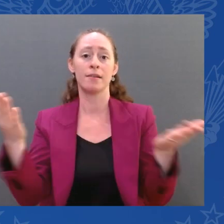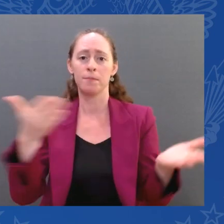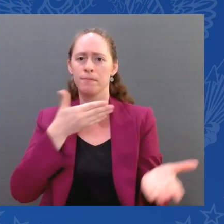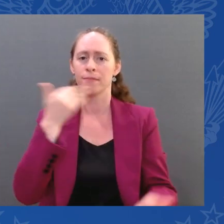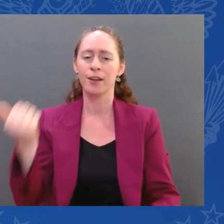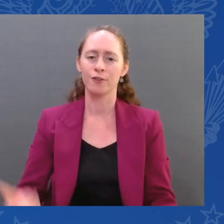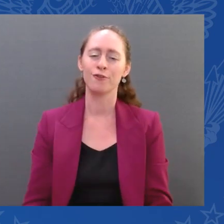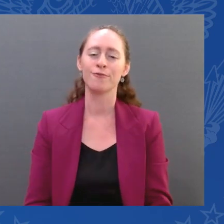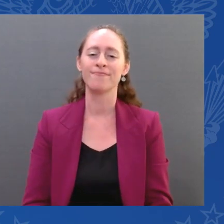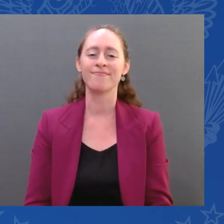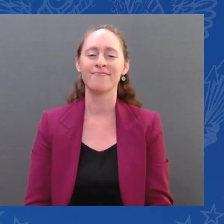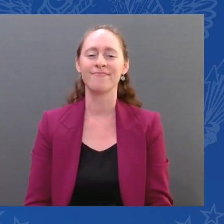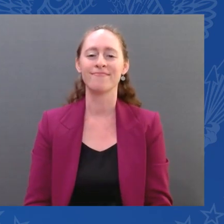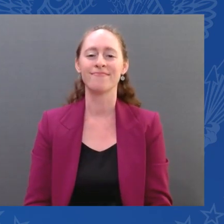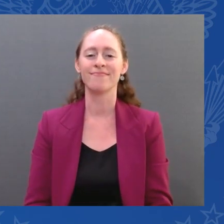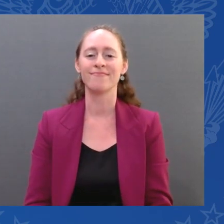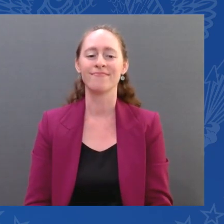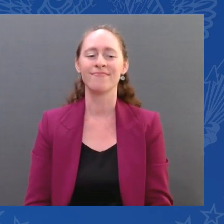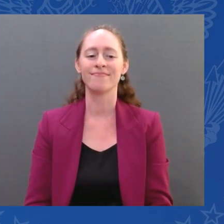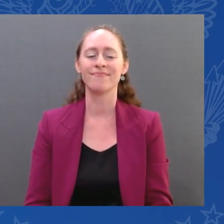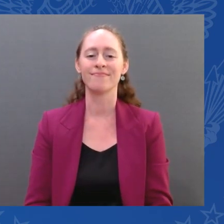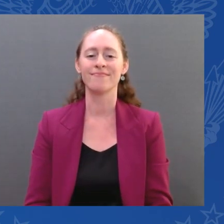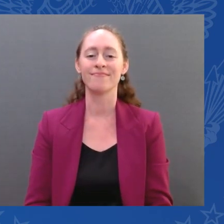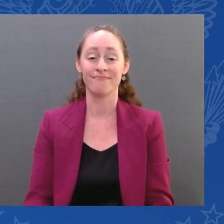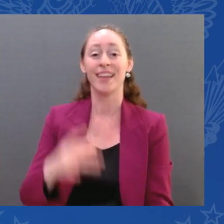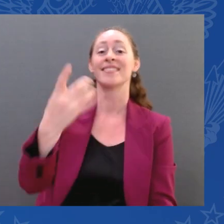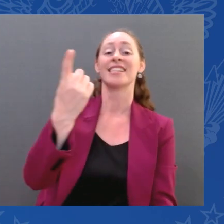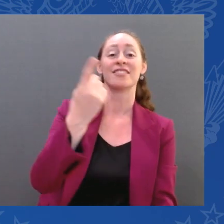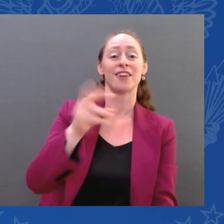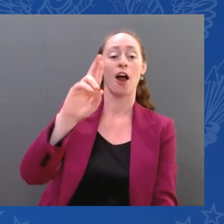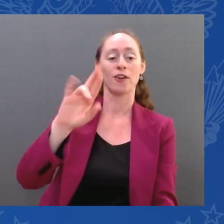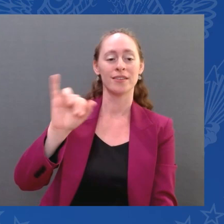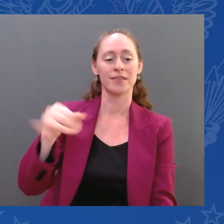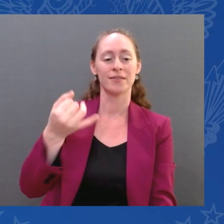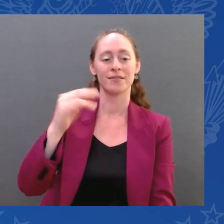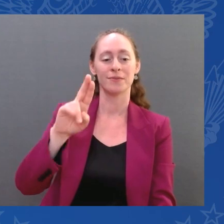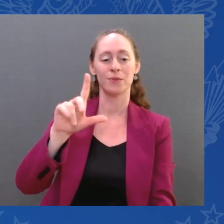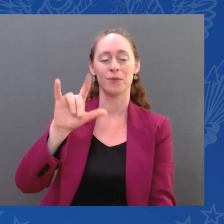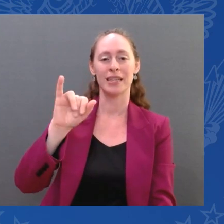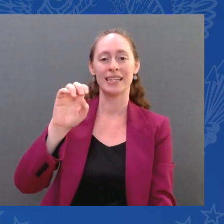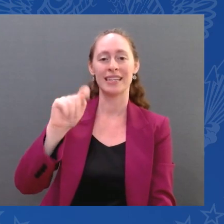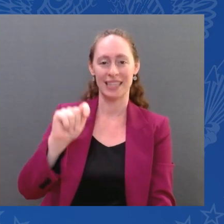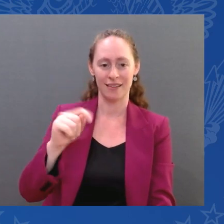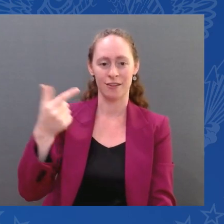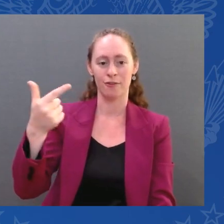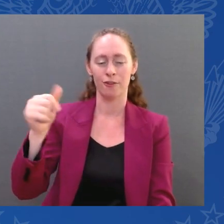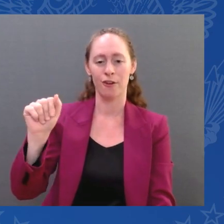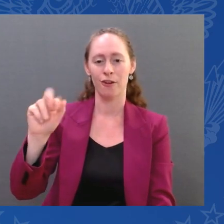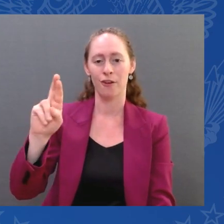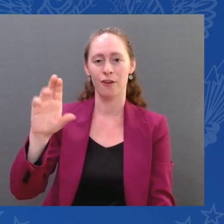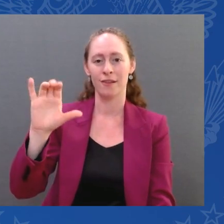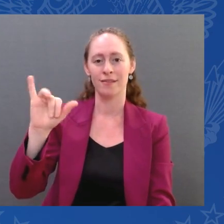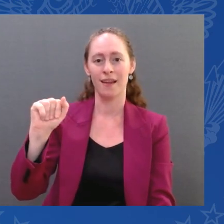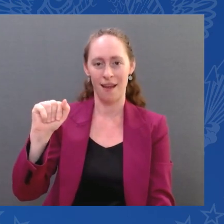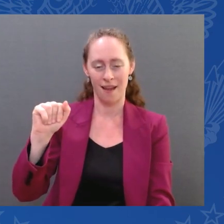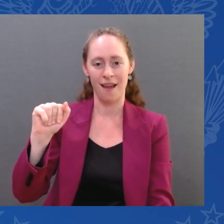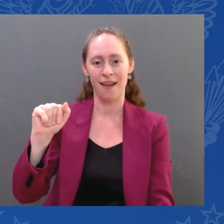at a local community college. I know I'm biased since Jill is a community college professor, but community college professors are the best.